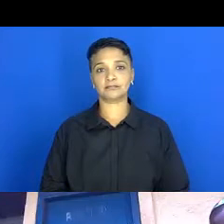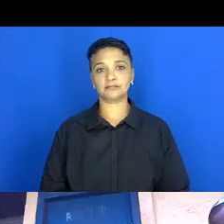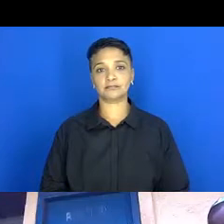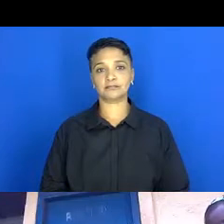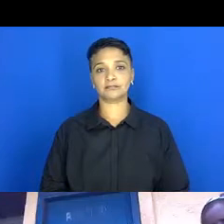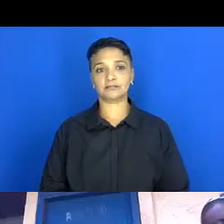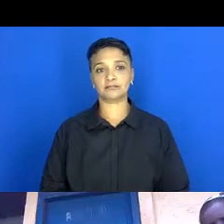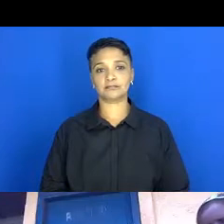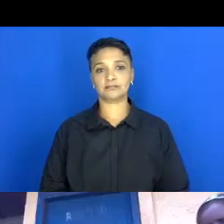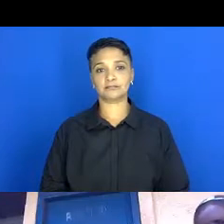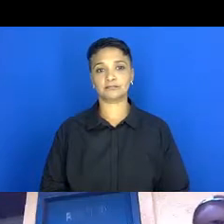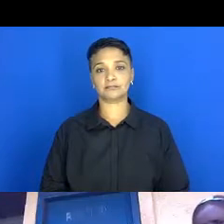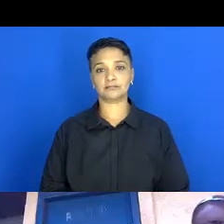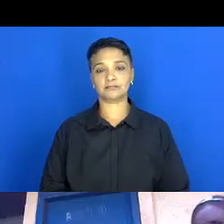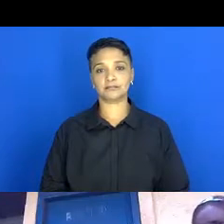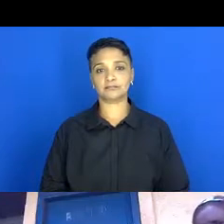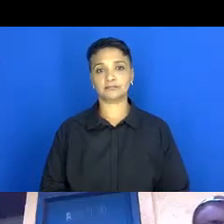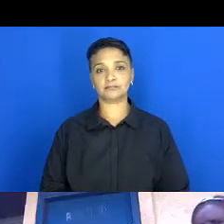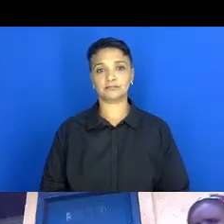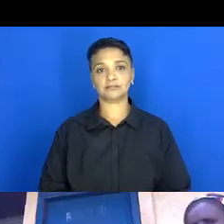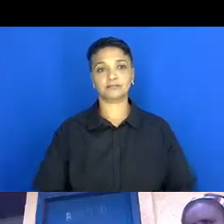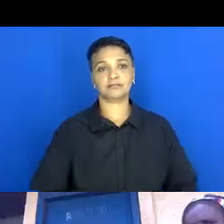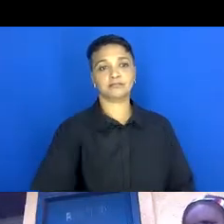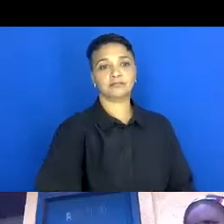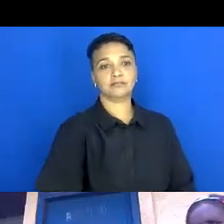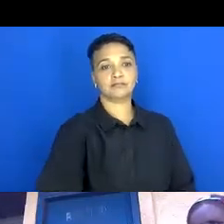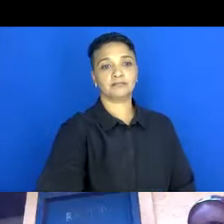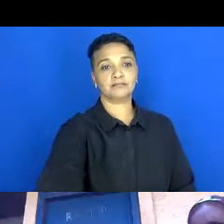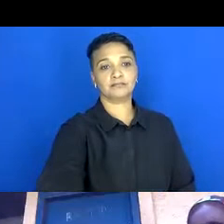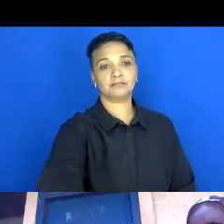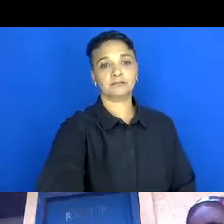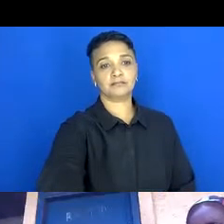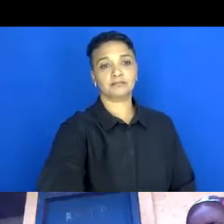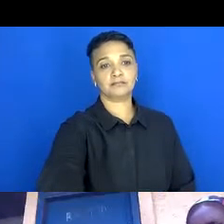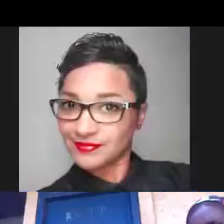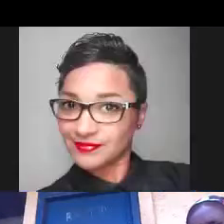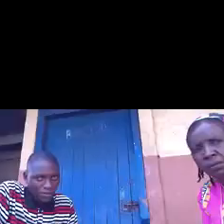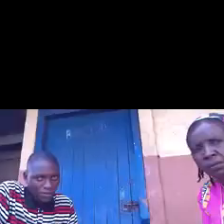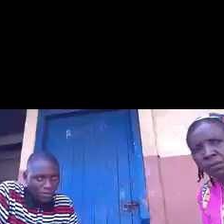practices a person told me you need to know more about disability is not enough